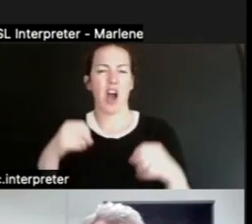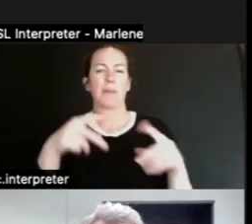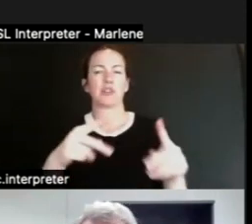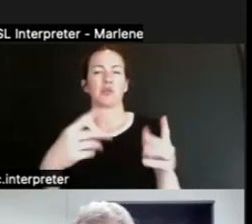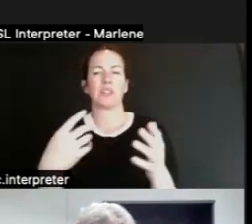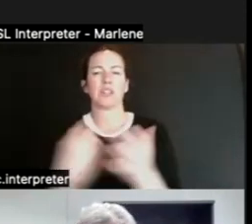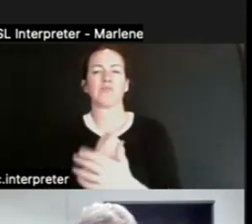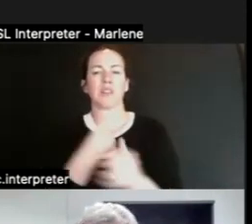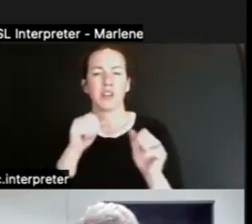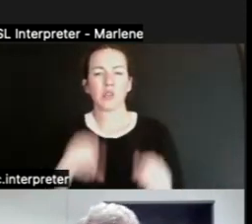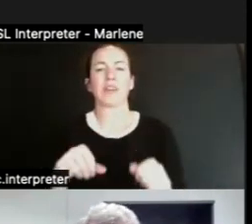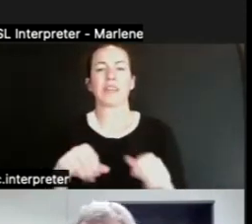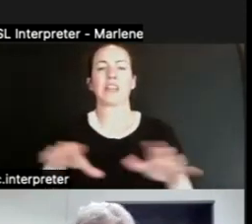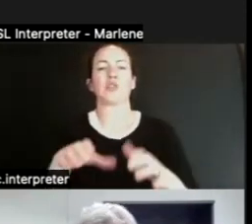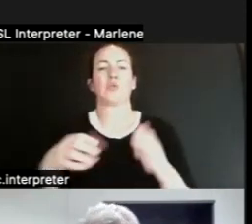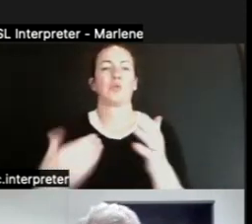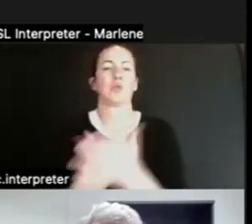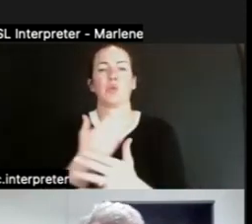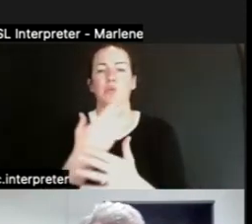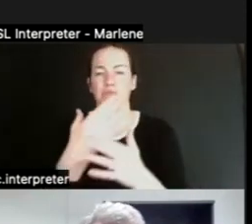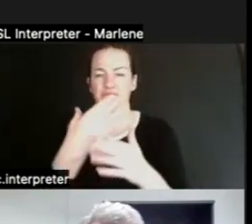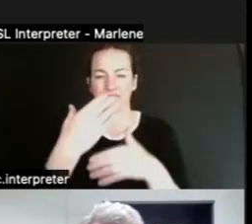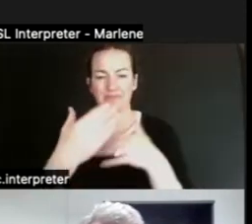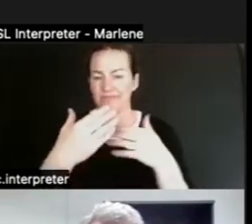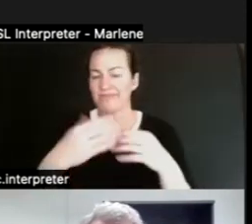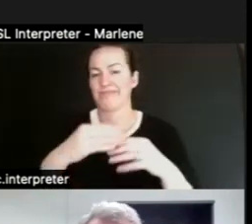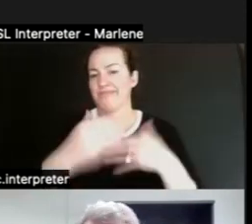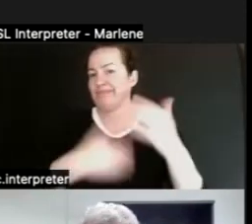that we've never done before. And these things can work for large and small districts. We're